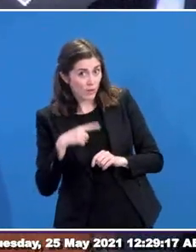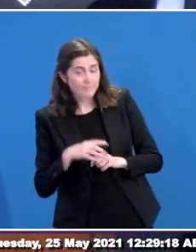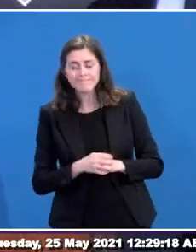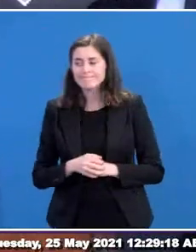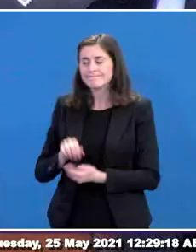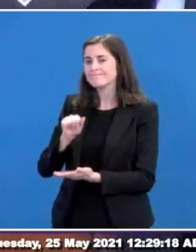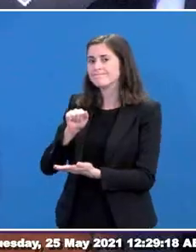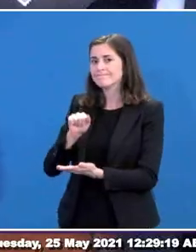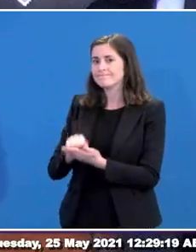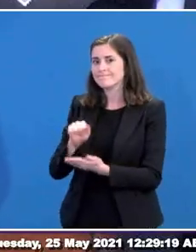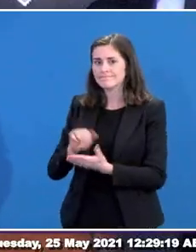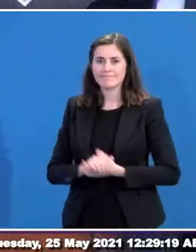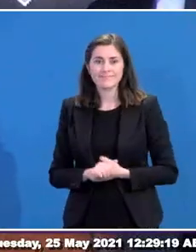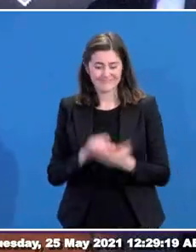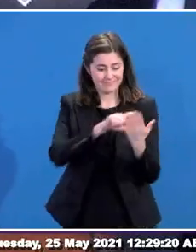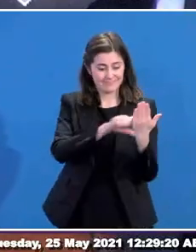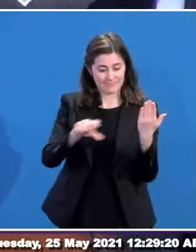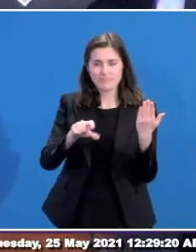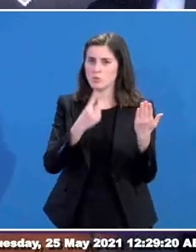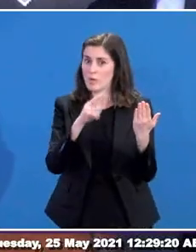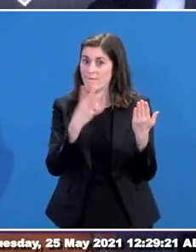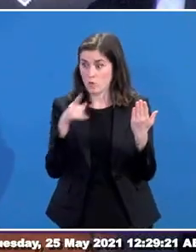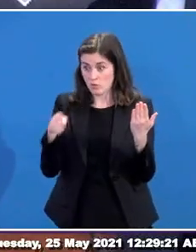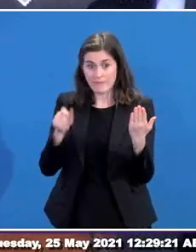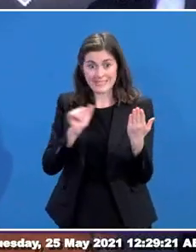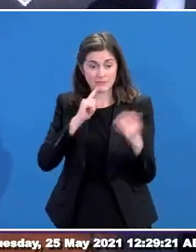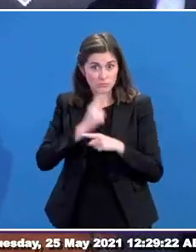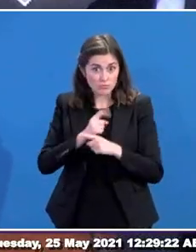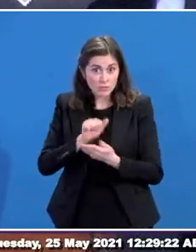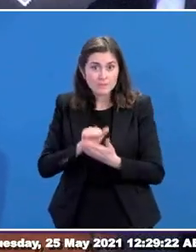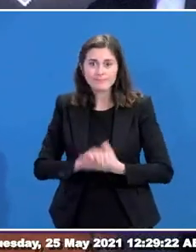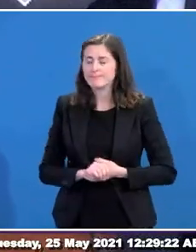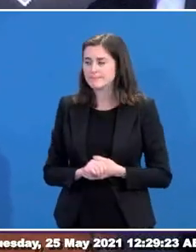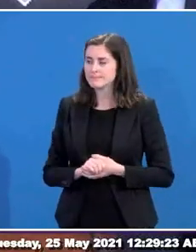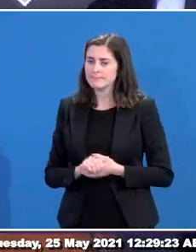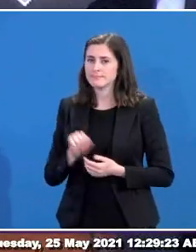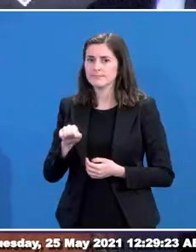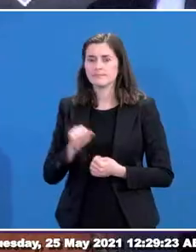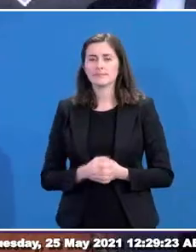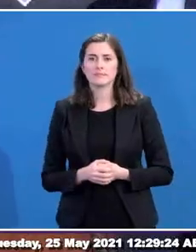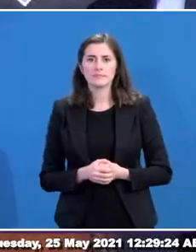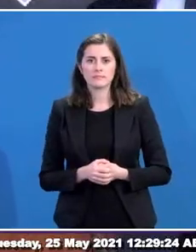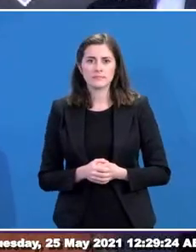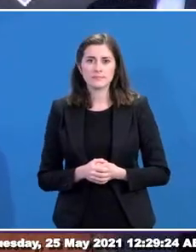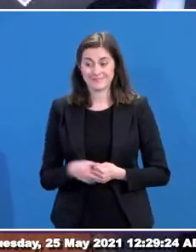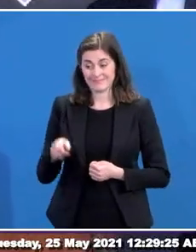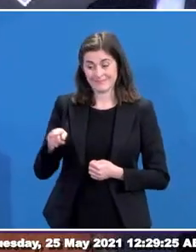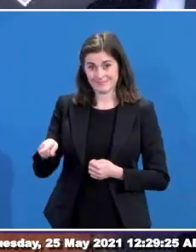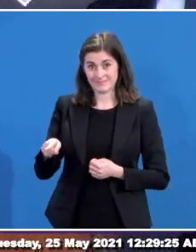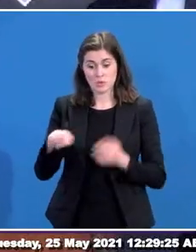And you've set that out in paragraph 24. Now, after this support worker had left,